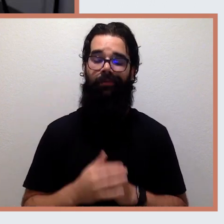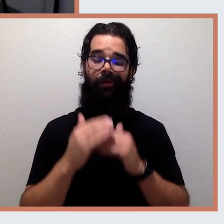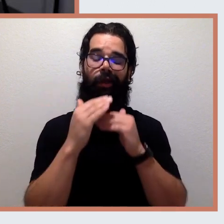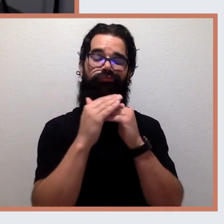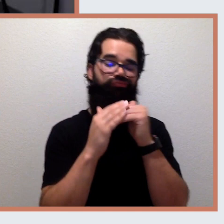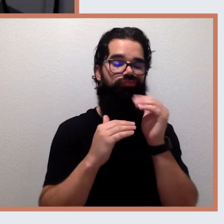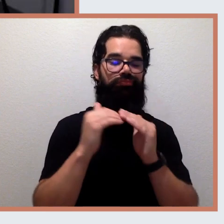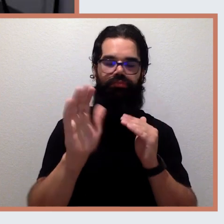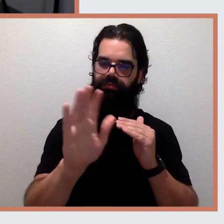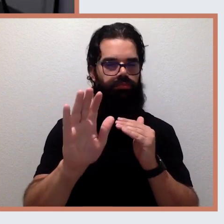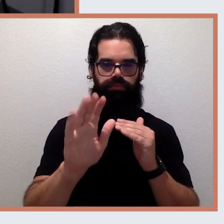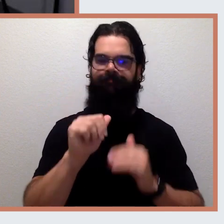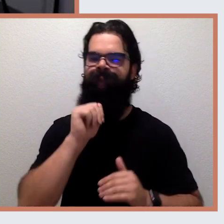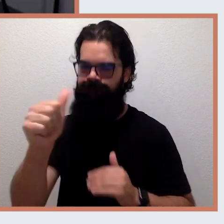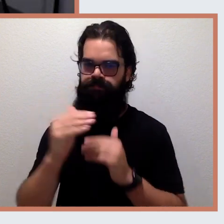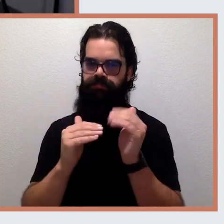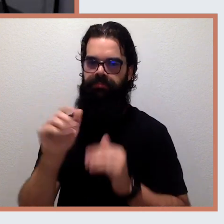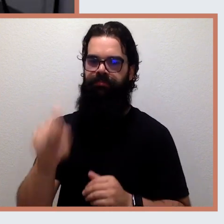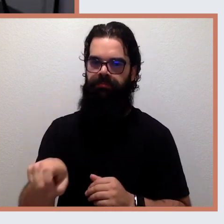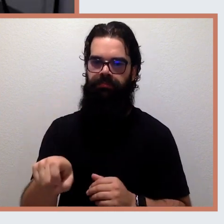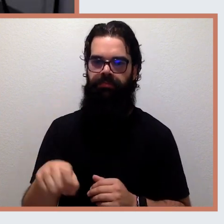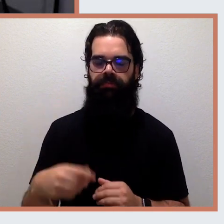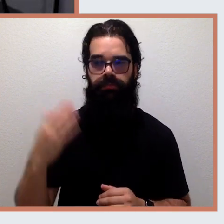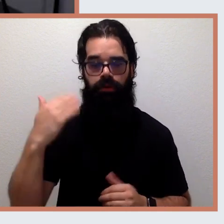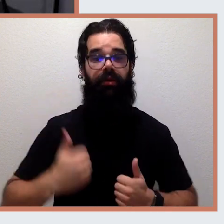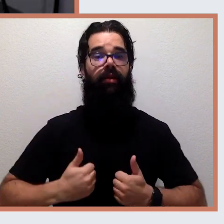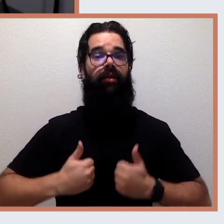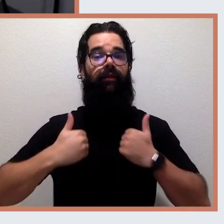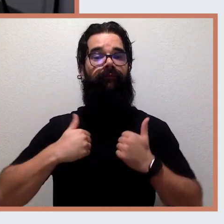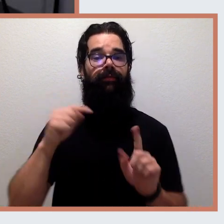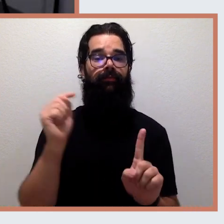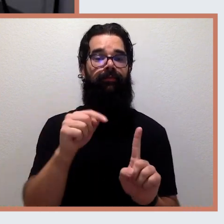when my alarm went off at 4:45 AM. Get comfortable being uncomfortable.